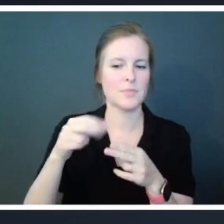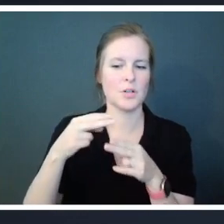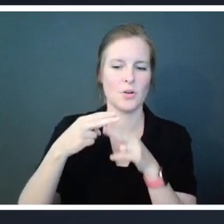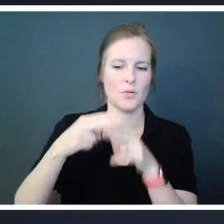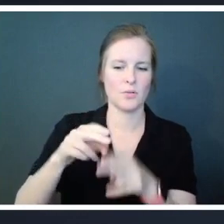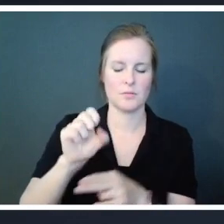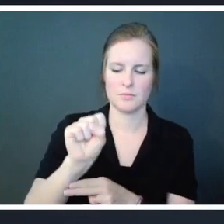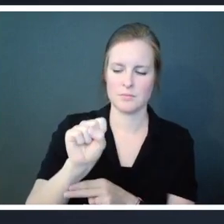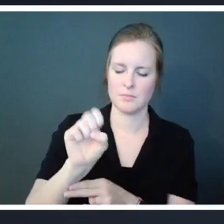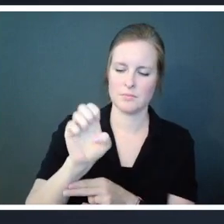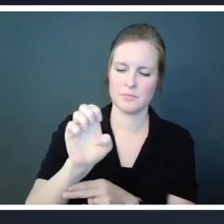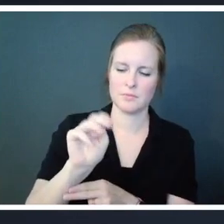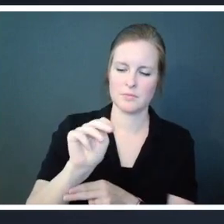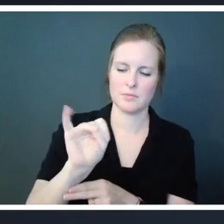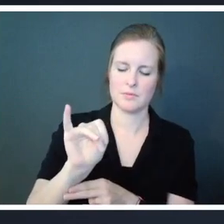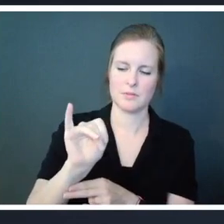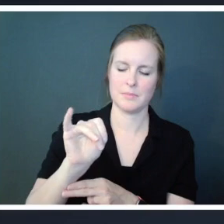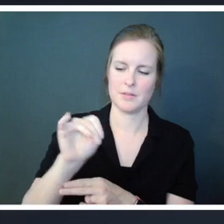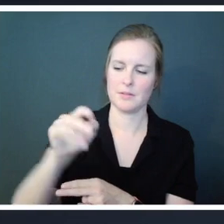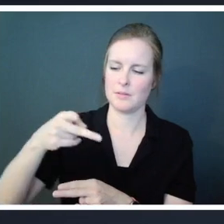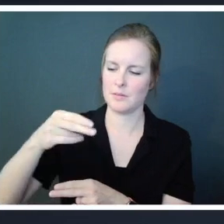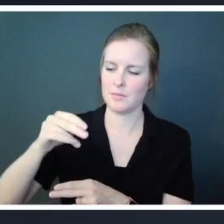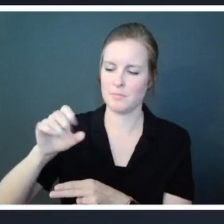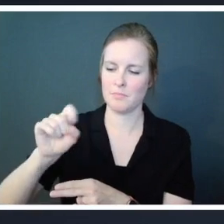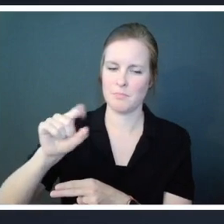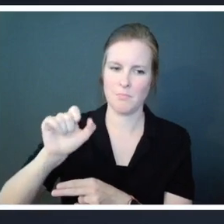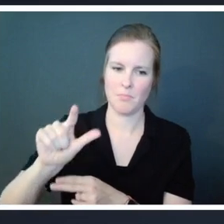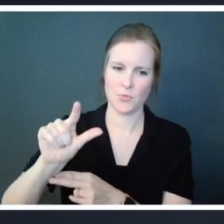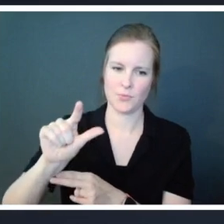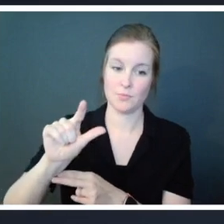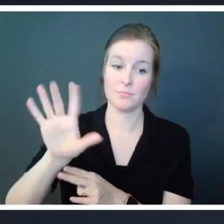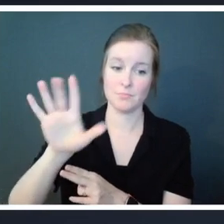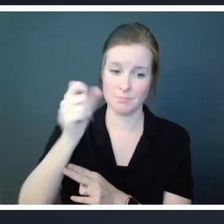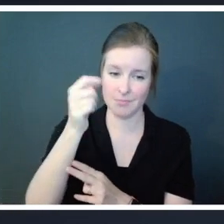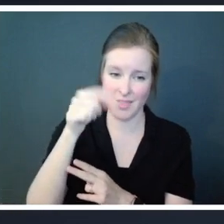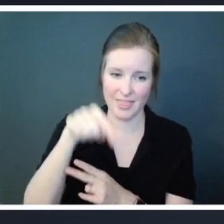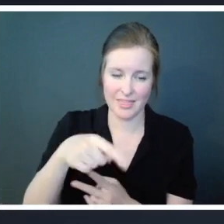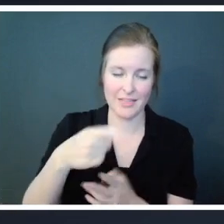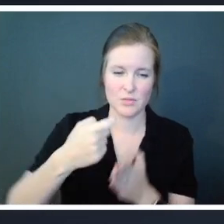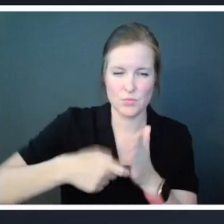postage rate. And then the excess revenue that that stamp generates is then donated to